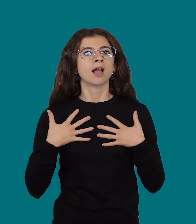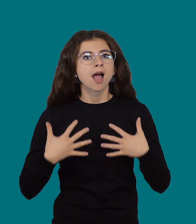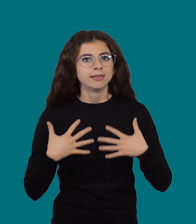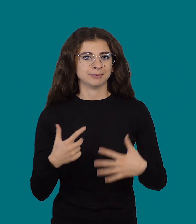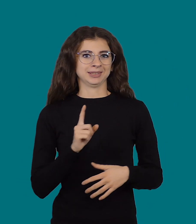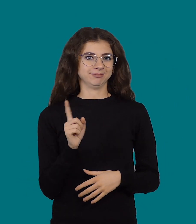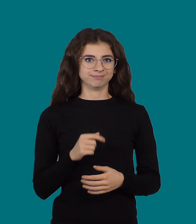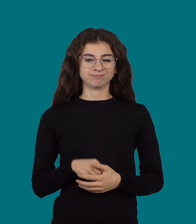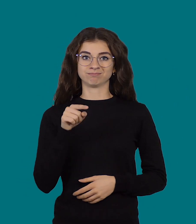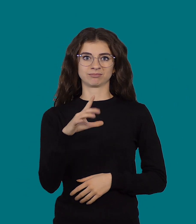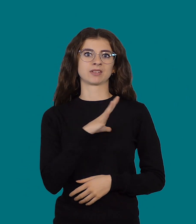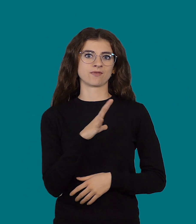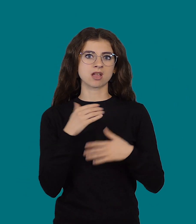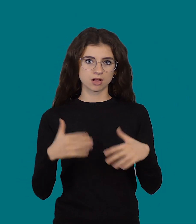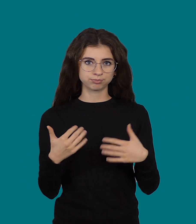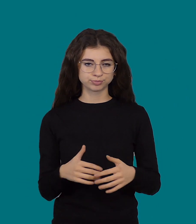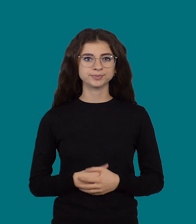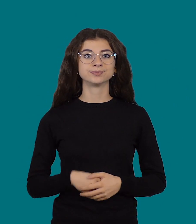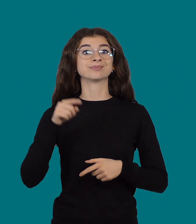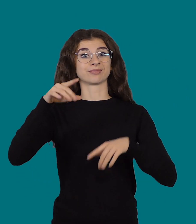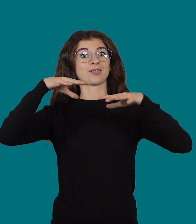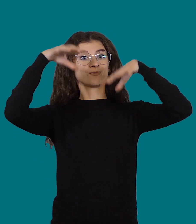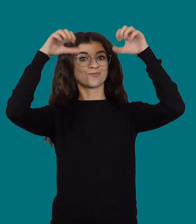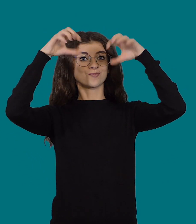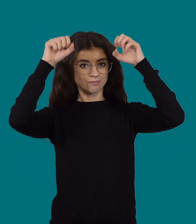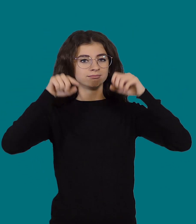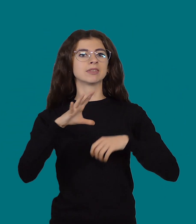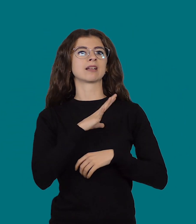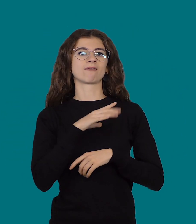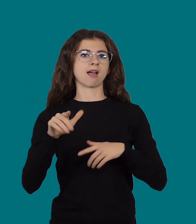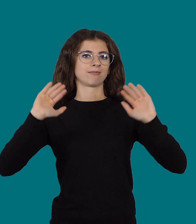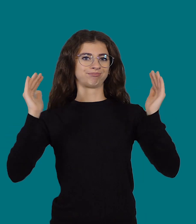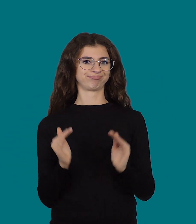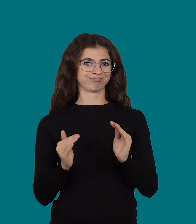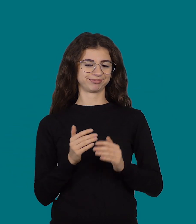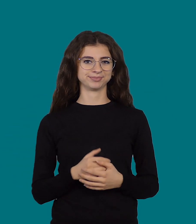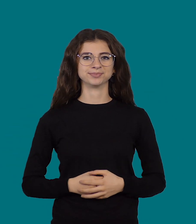to prevent her from inhaling the dust. That can be dangerous. The toxic substance can evaporate safely in the fume hood